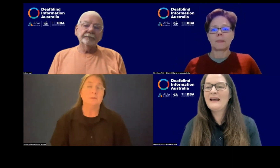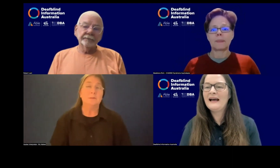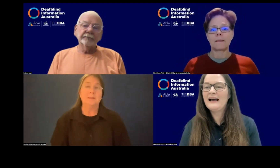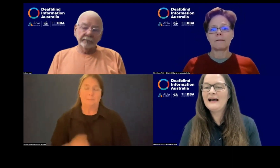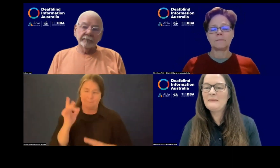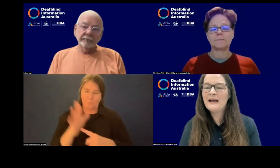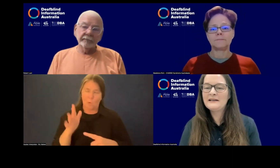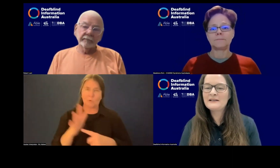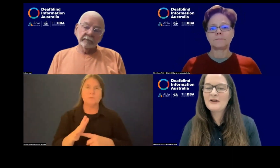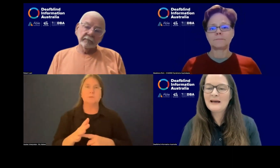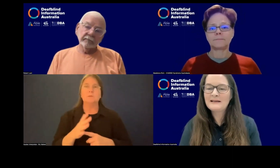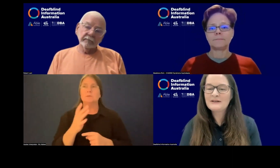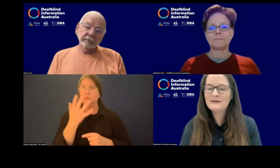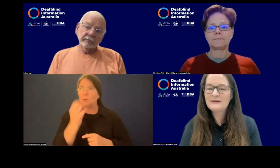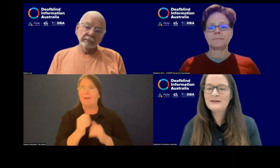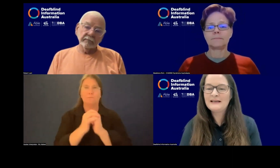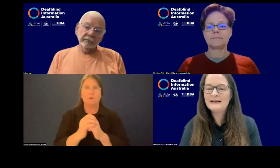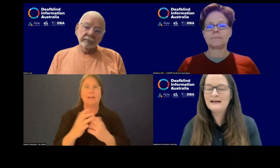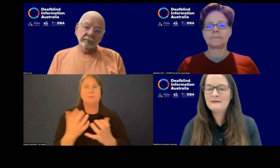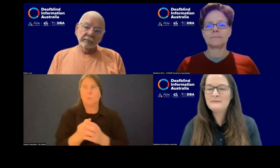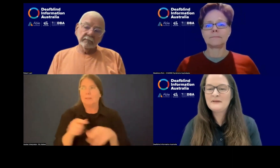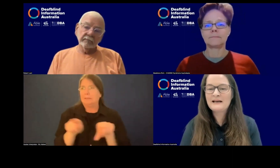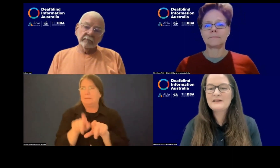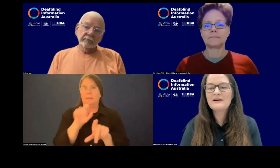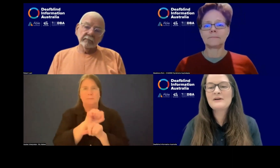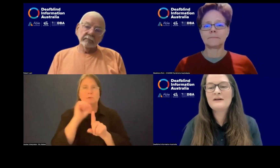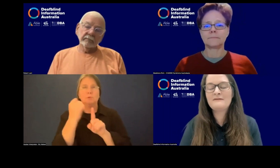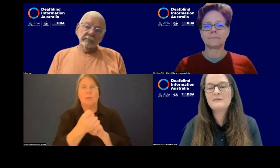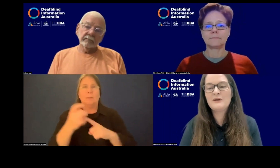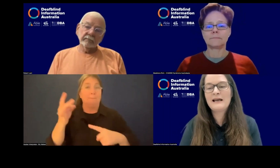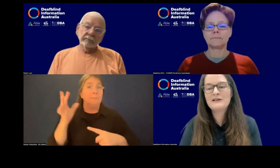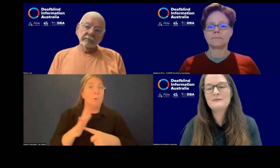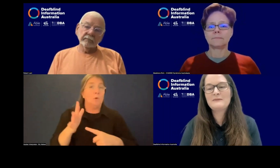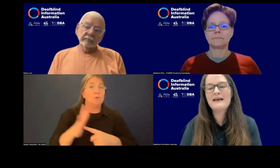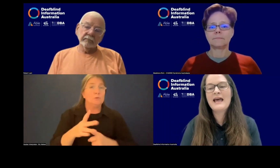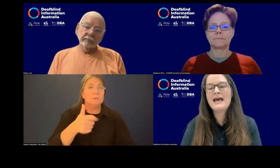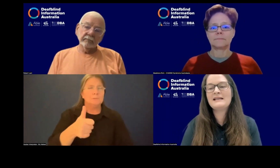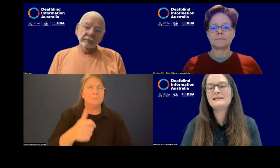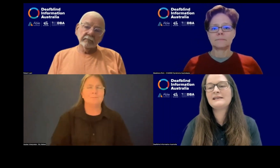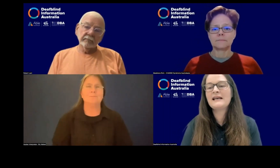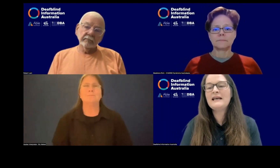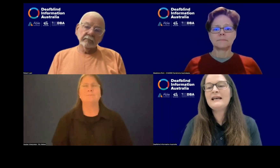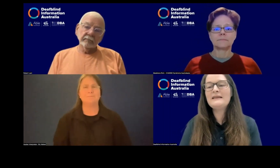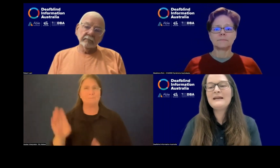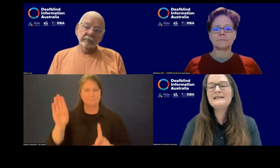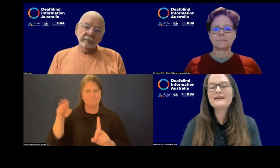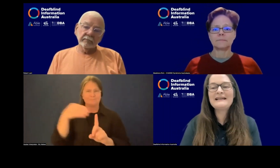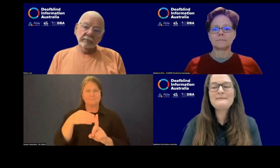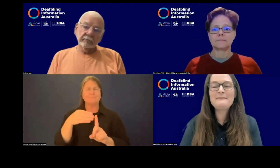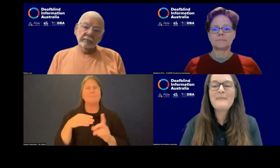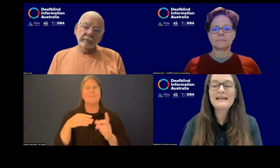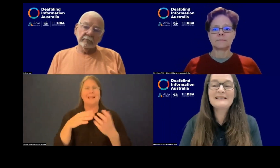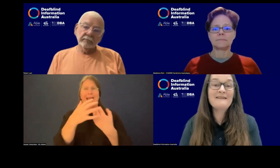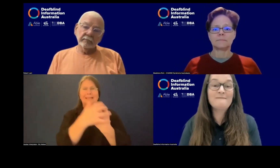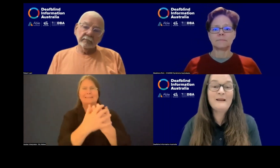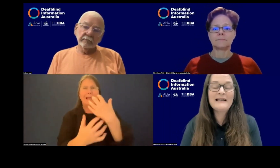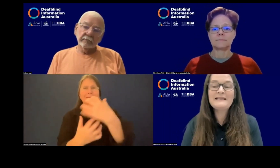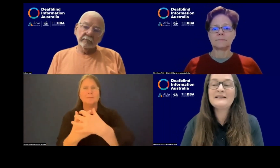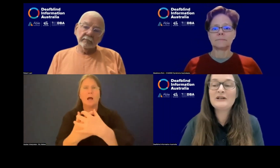Just going back to the tactile kind of communication with the hands, in the meantime, Max Deafblind